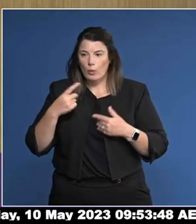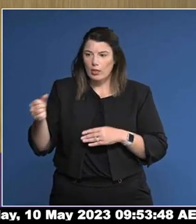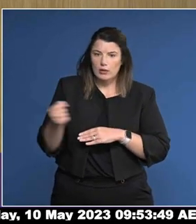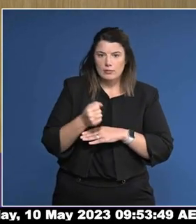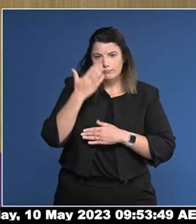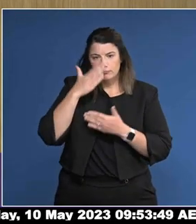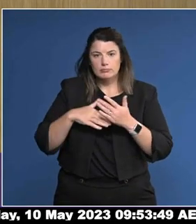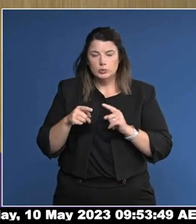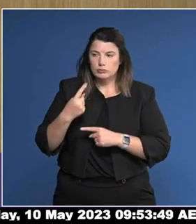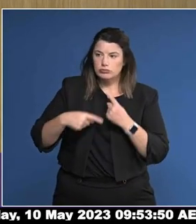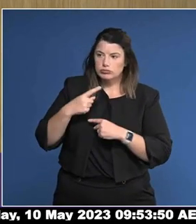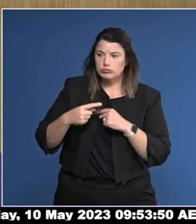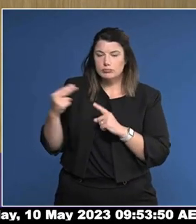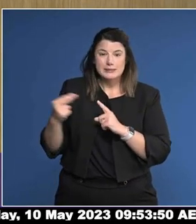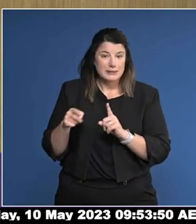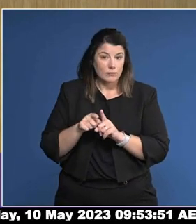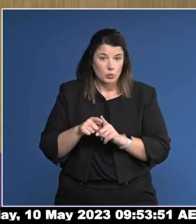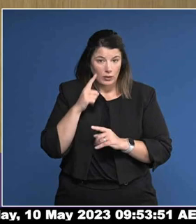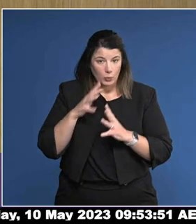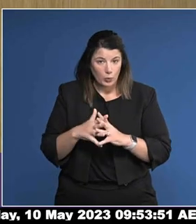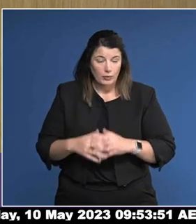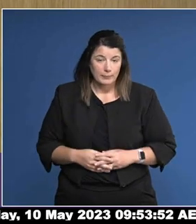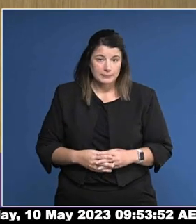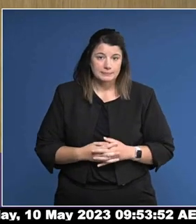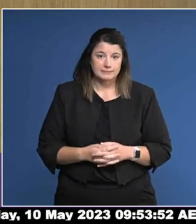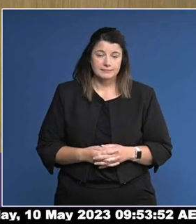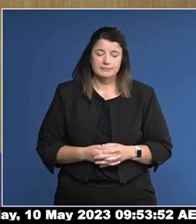And at any of the SCAN meetings that you've referred to in your statement,